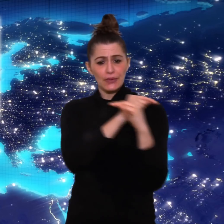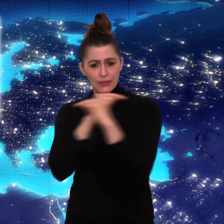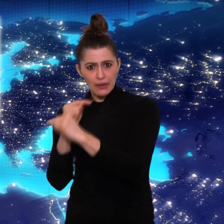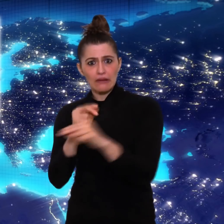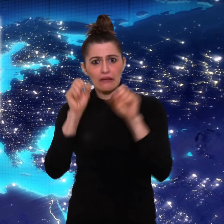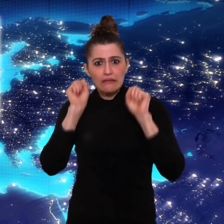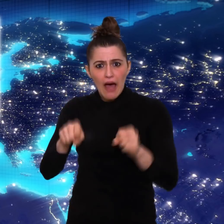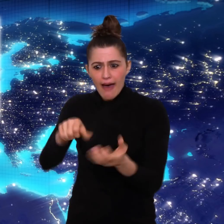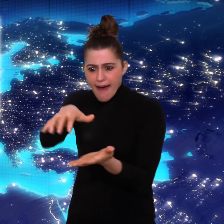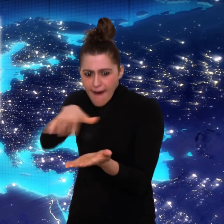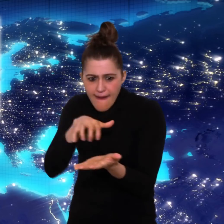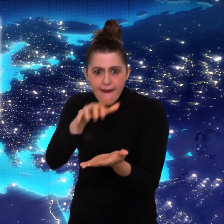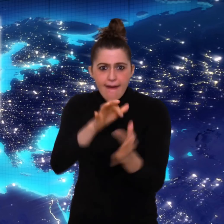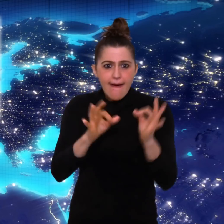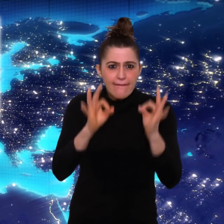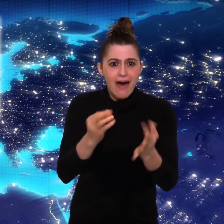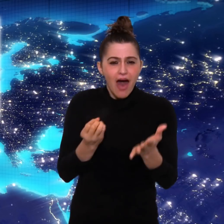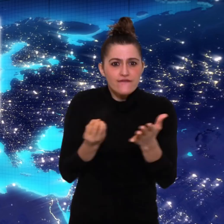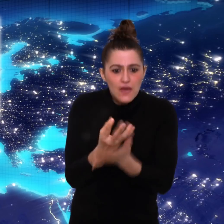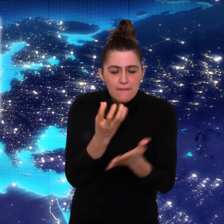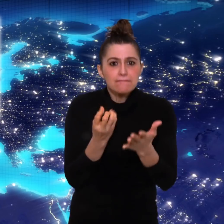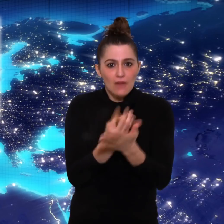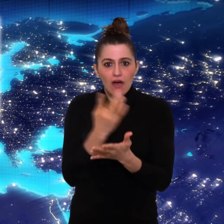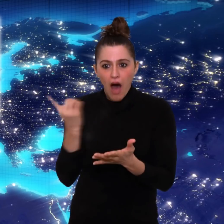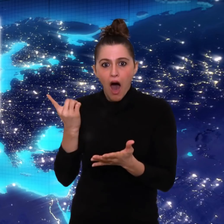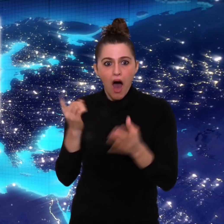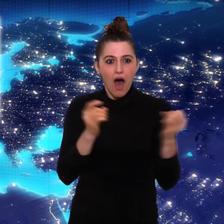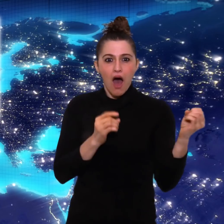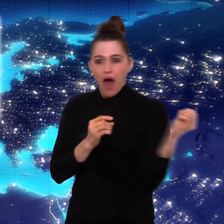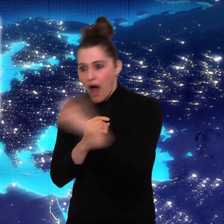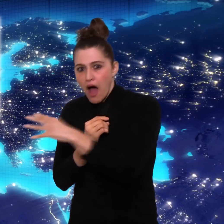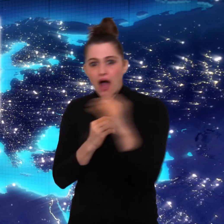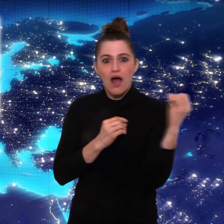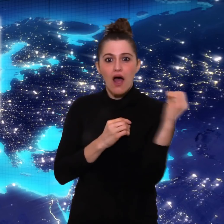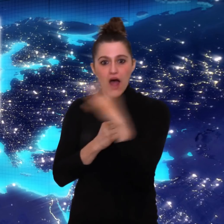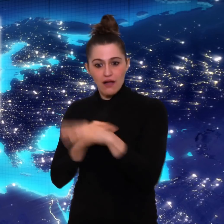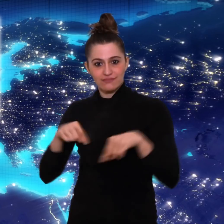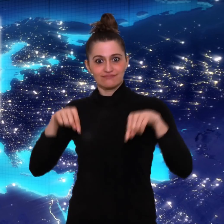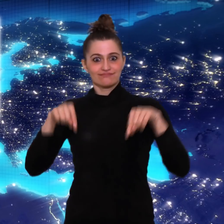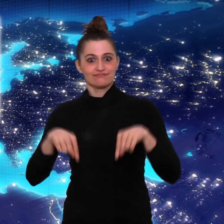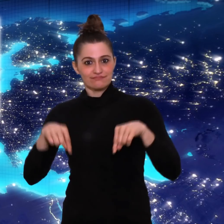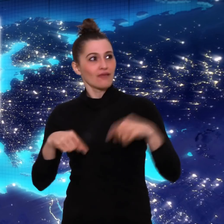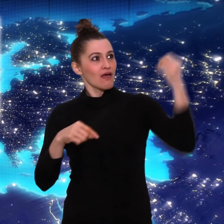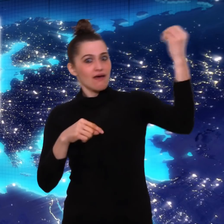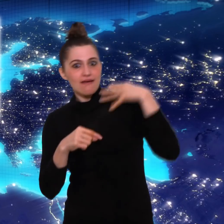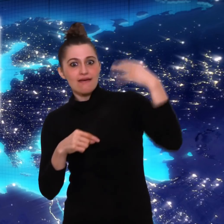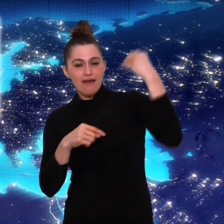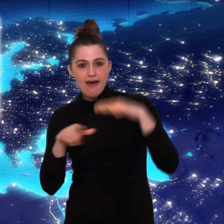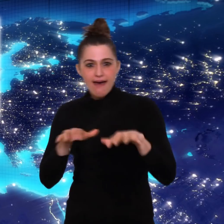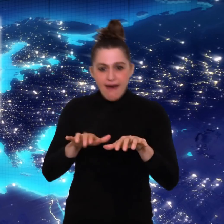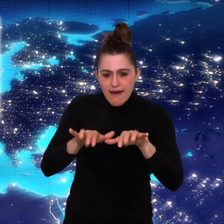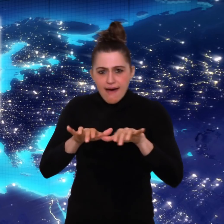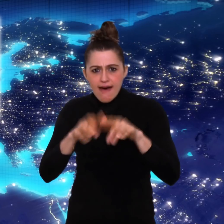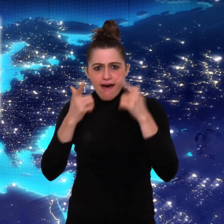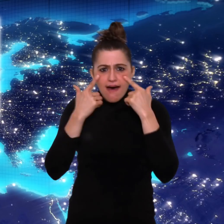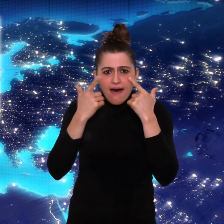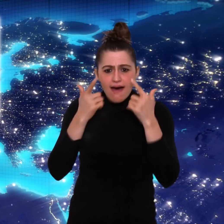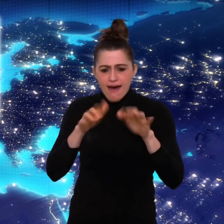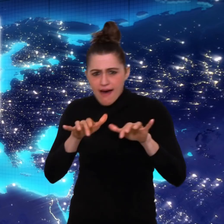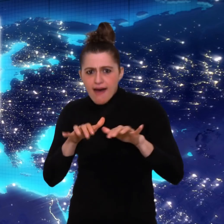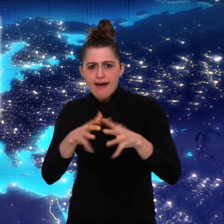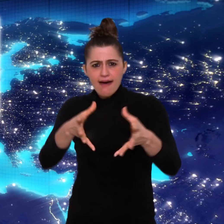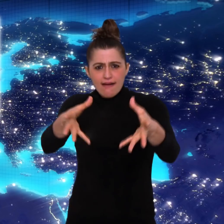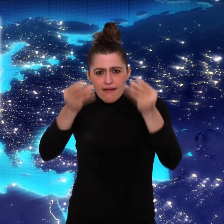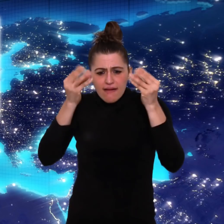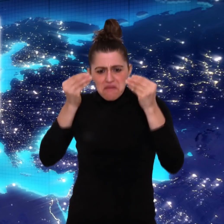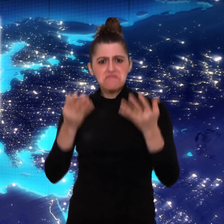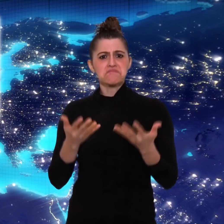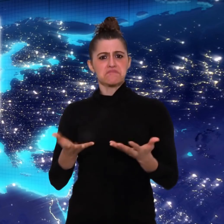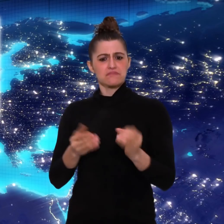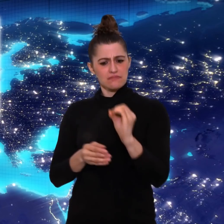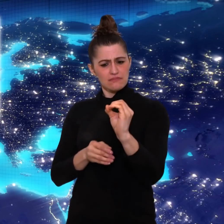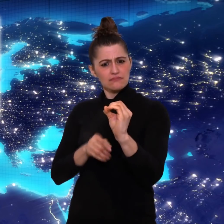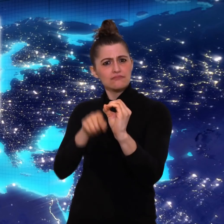help them learn more of Mercury,